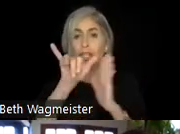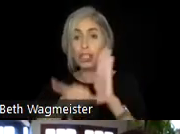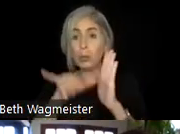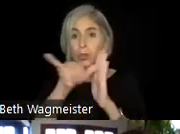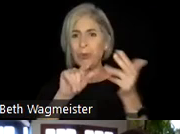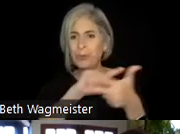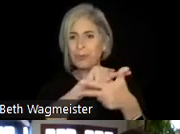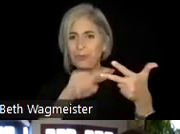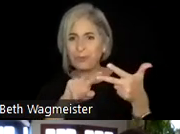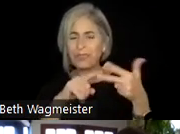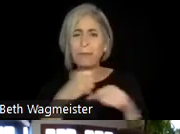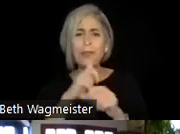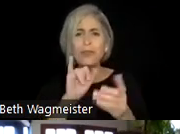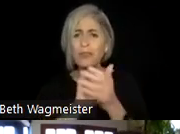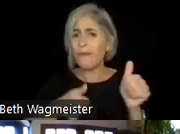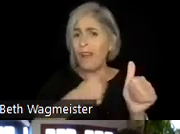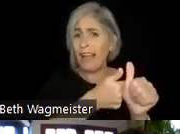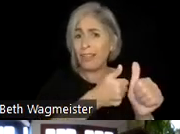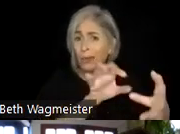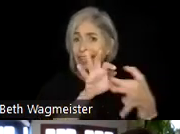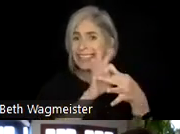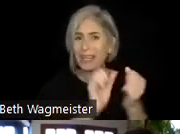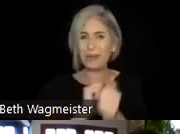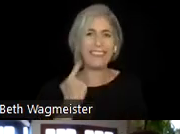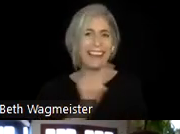to find out information about what we're doing,